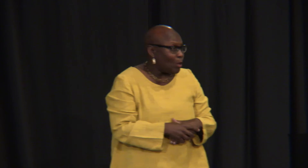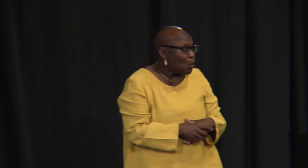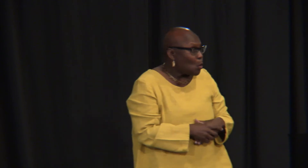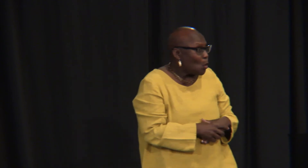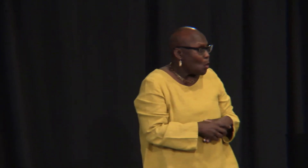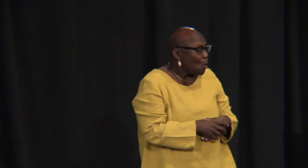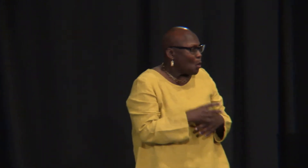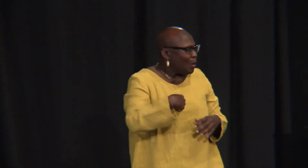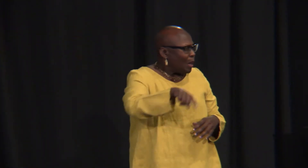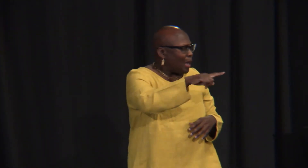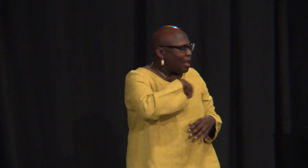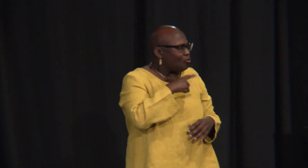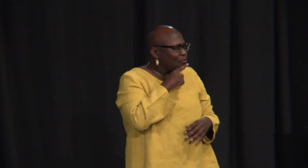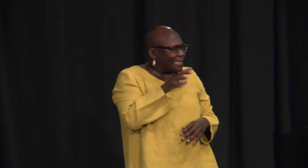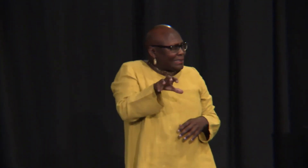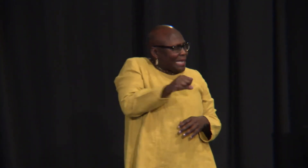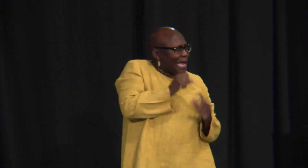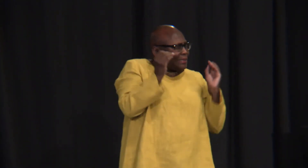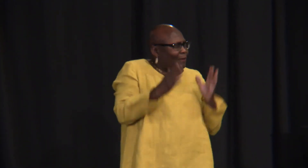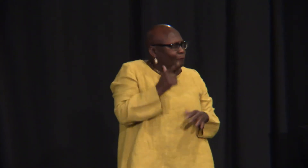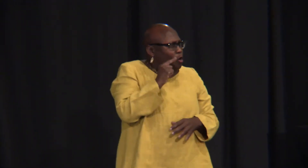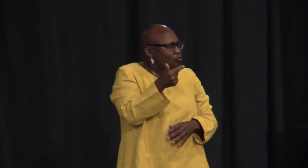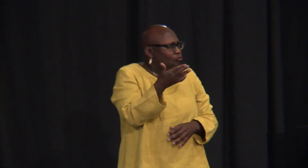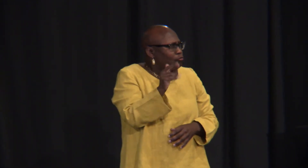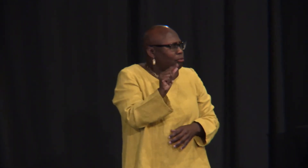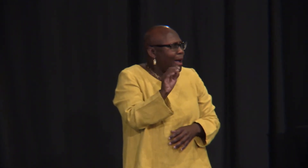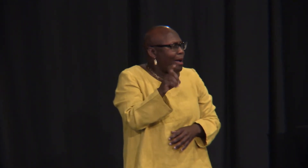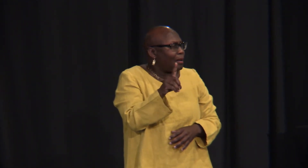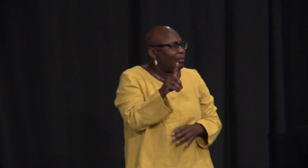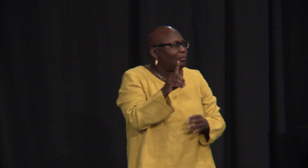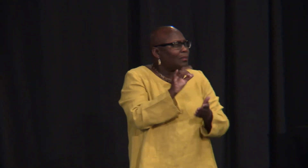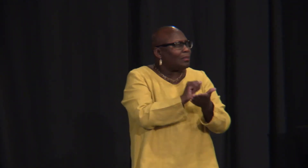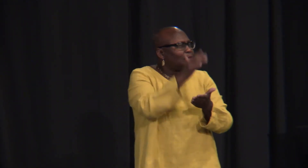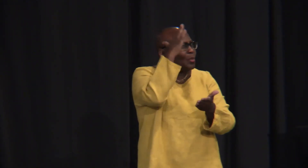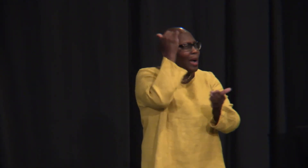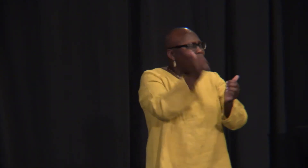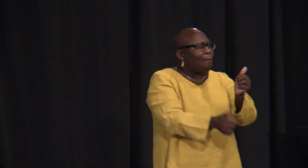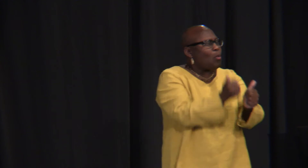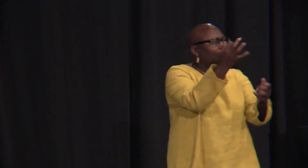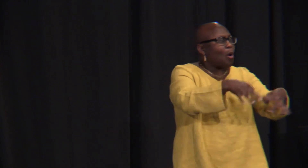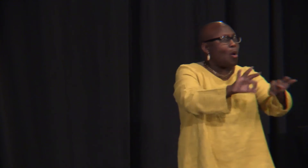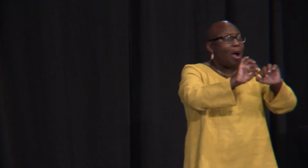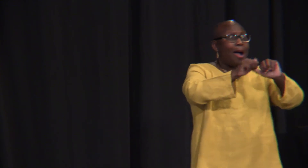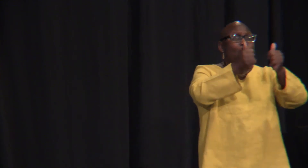Without teachers, we wouldn't have doctors. Without teachers, we wouldn't have attorneys.